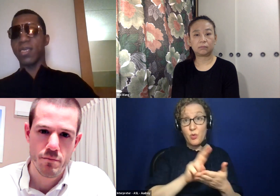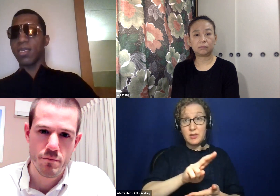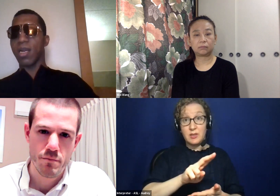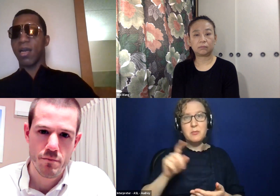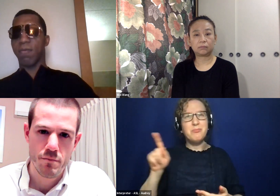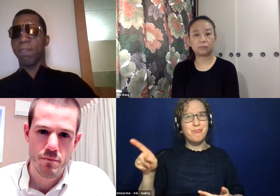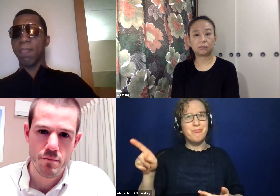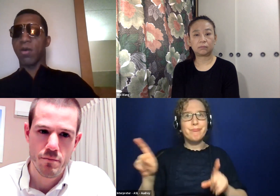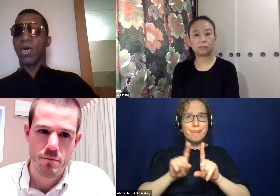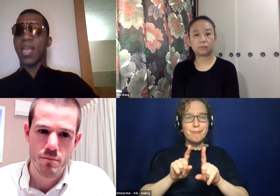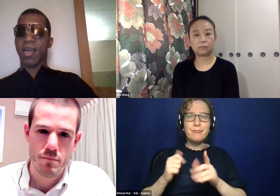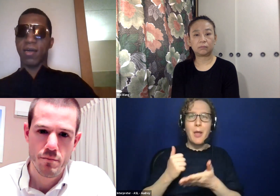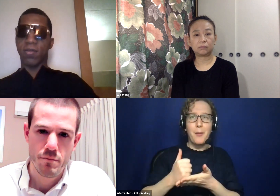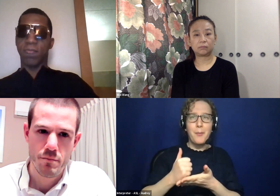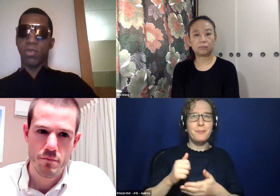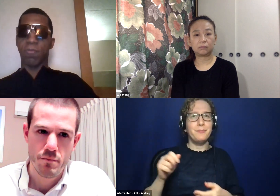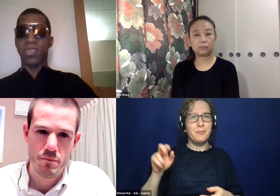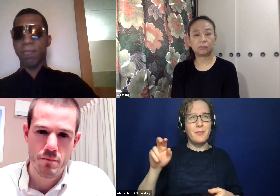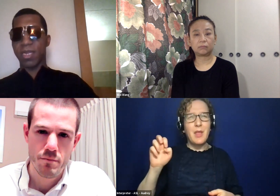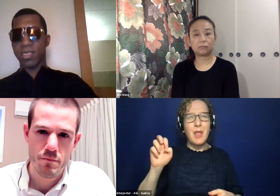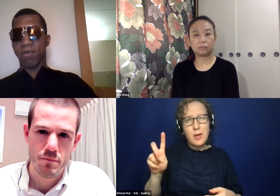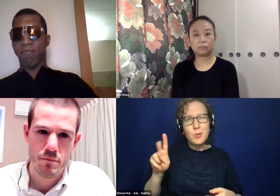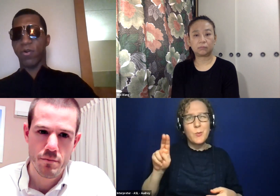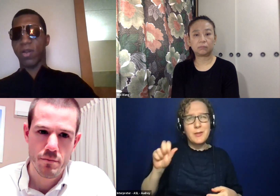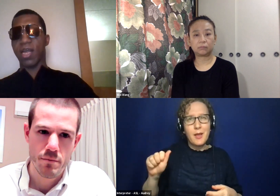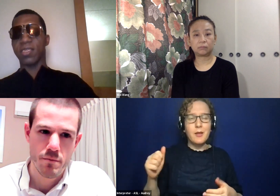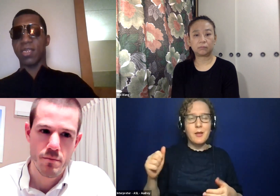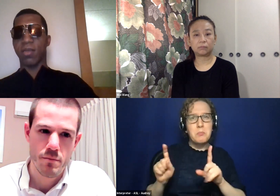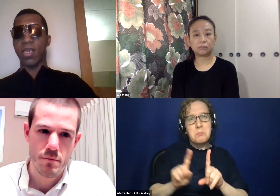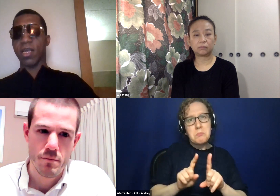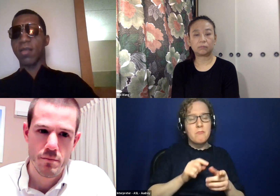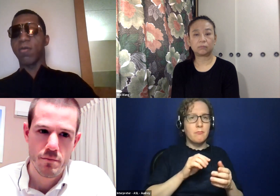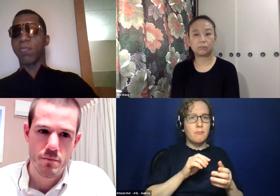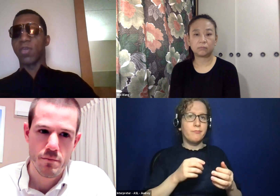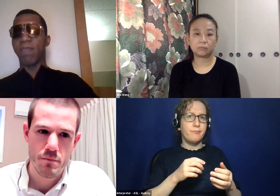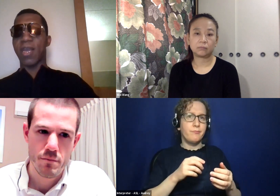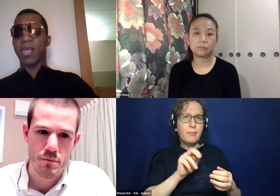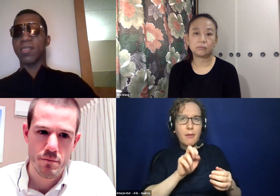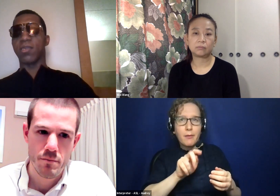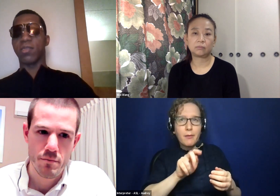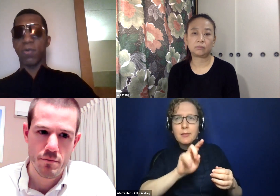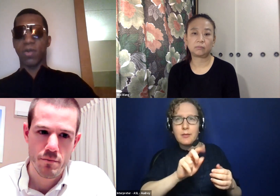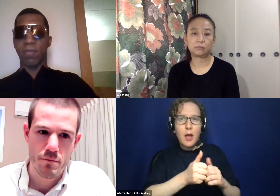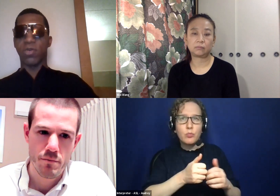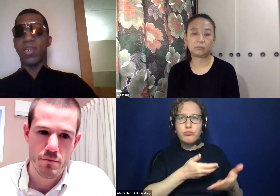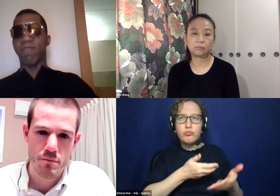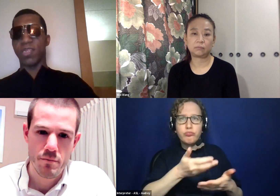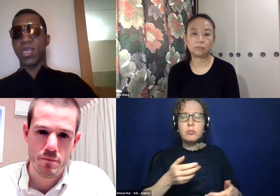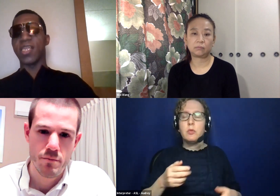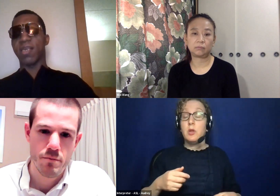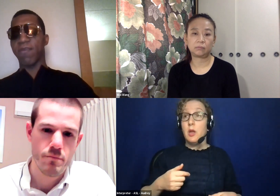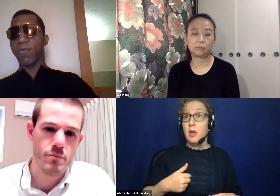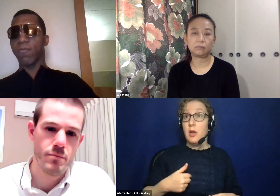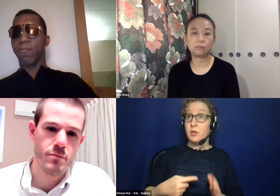oriented on how to present myself or, yeah, give me answers during the visa interview.